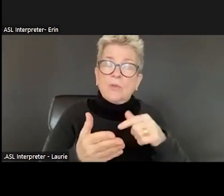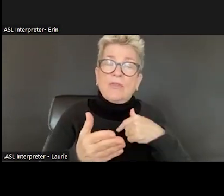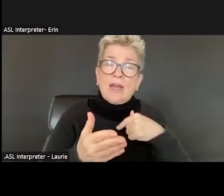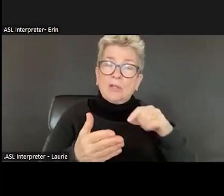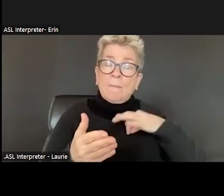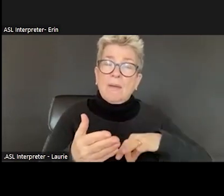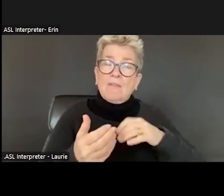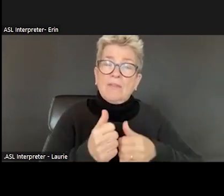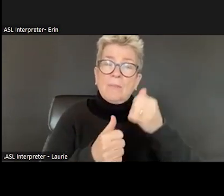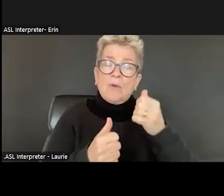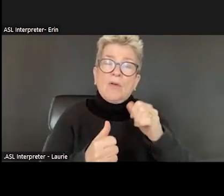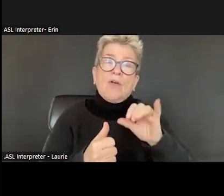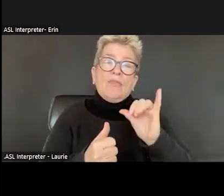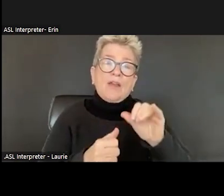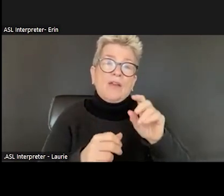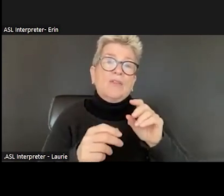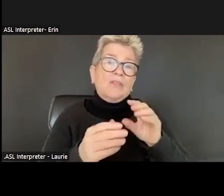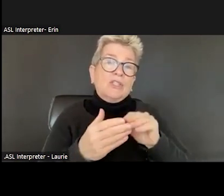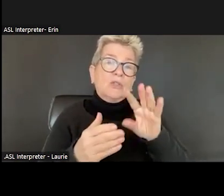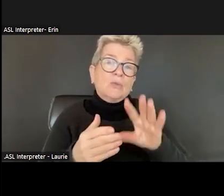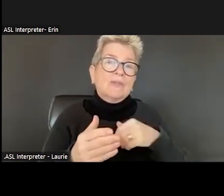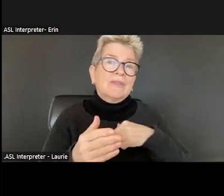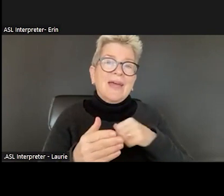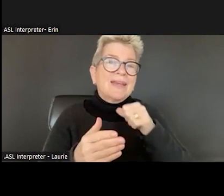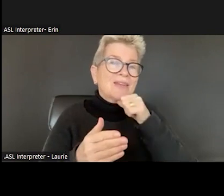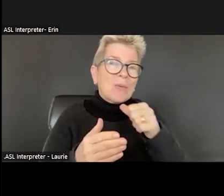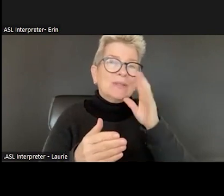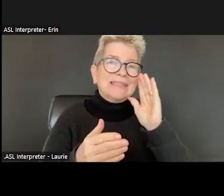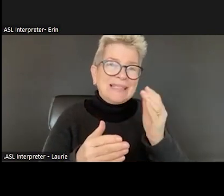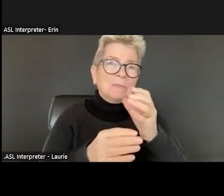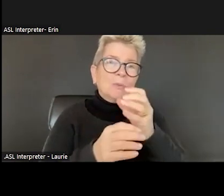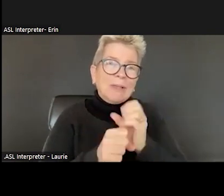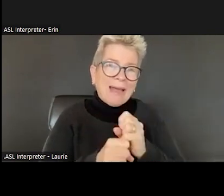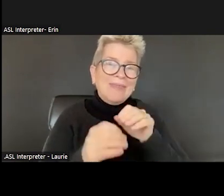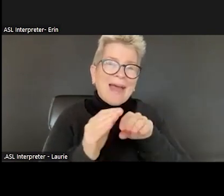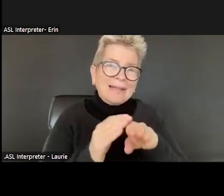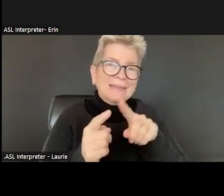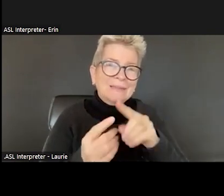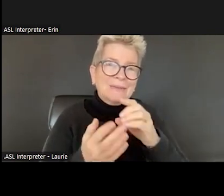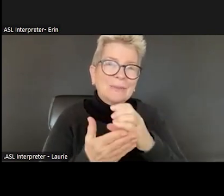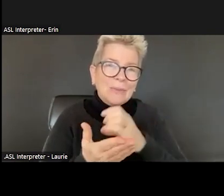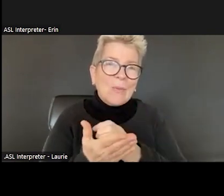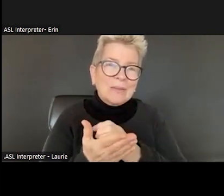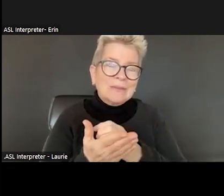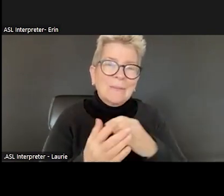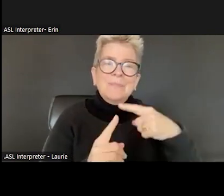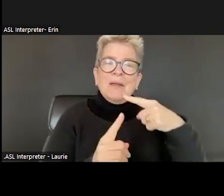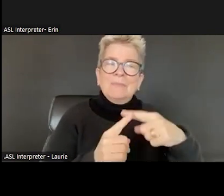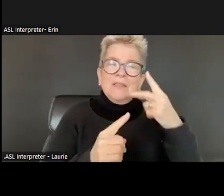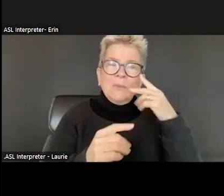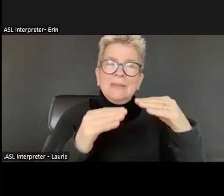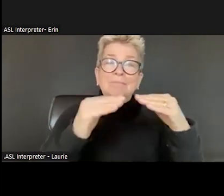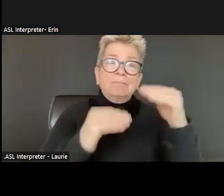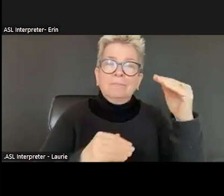are those with the least access. We also see disparities in access based on race and